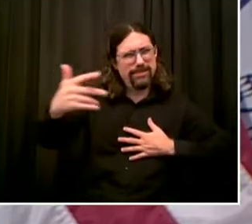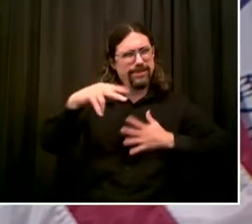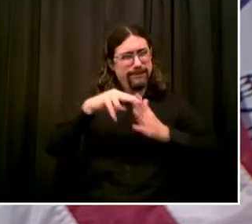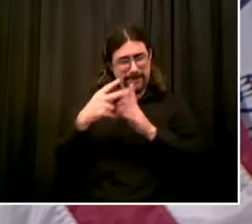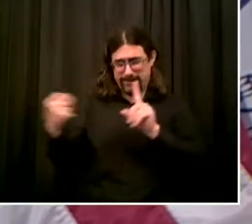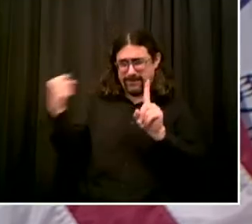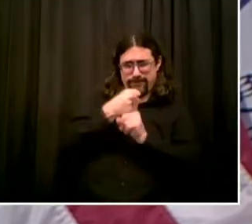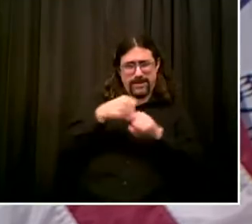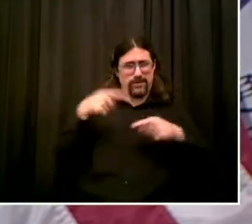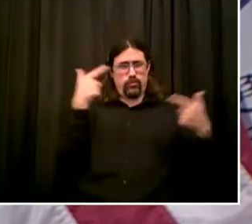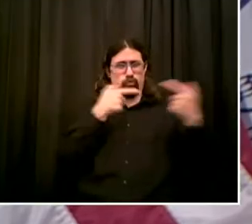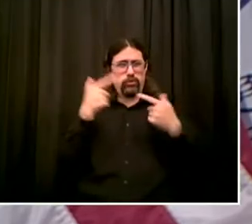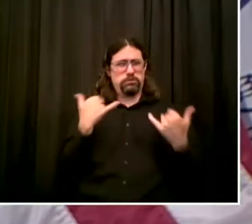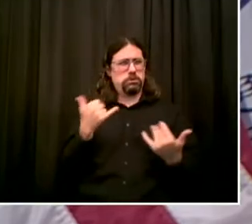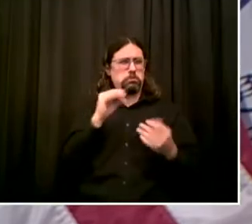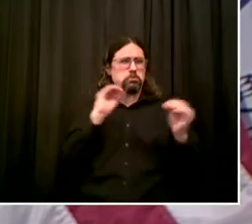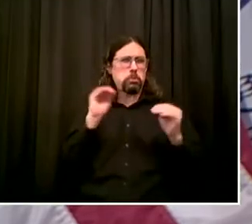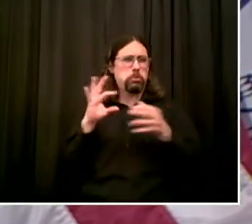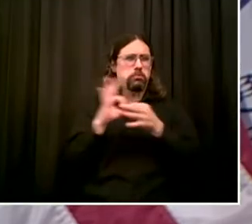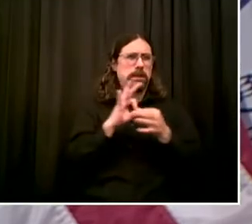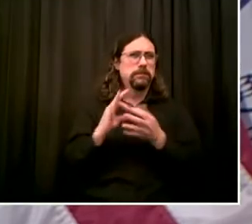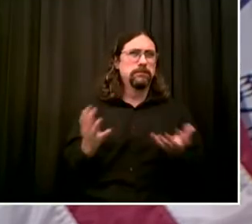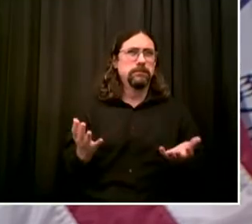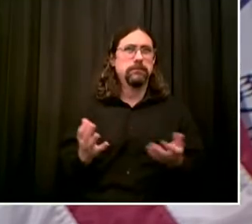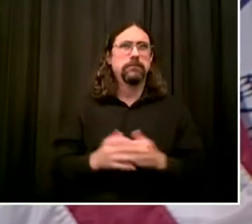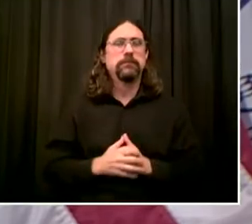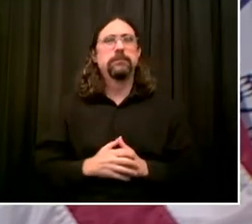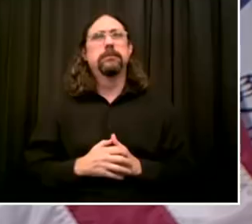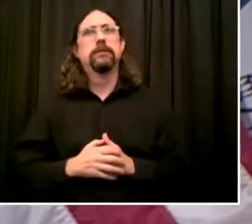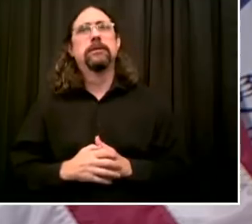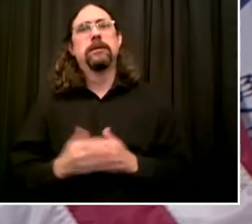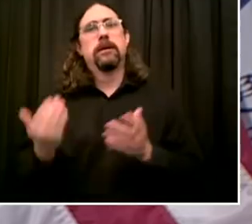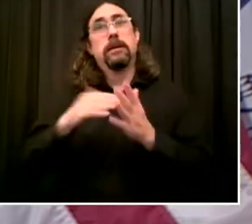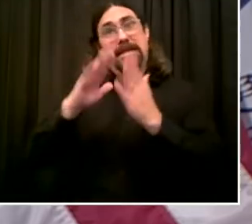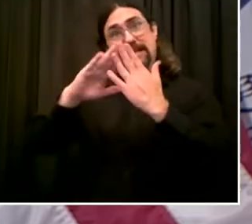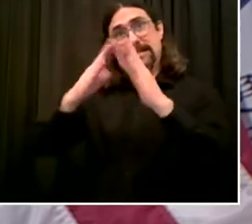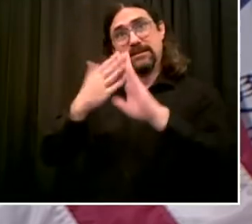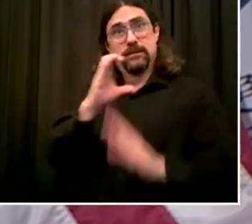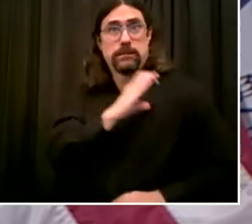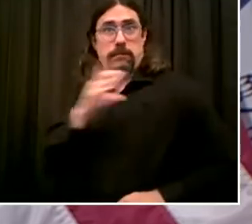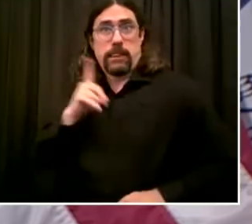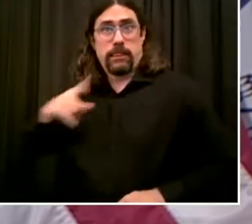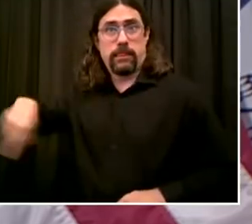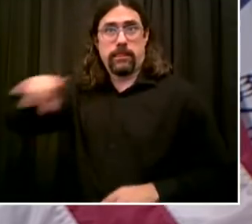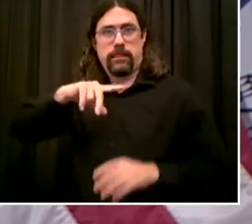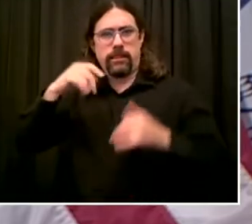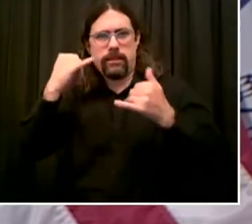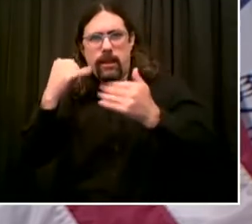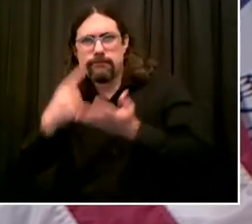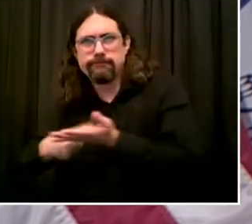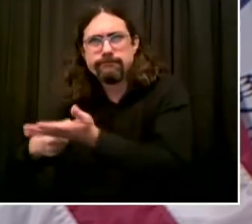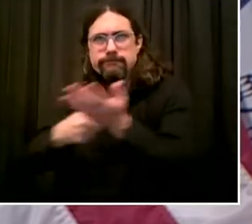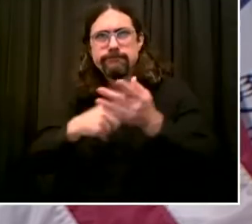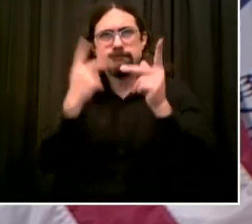HAS BEGUN, I THINK THTA BY FIDENIITOTN HAT H ASNOT BEEN A CONTRIBUTOR FACTOR AND REMEMBER, I'M REASONABLE NUMBER OF YOUNG PEOPLE ARE THERE BUT NOT THE MAJORI TYOF THEM.